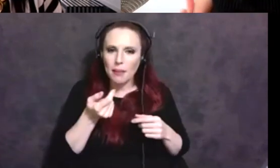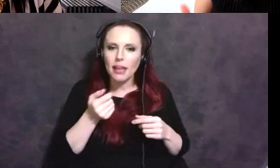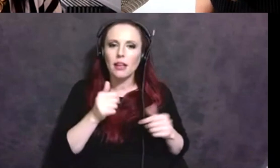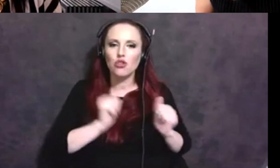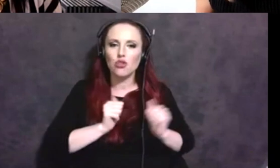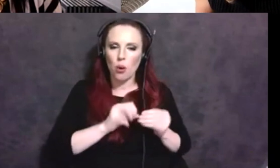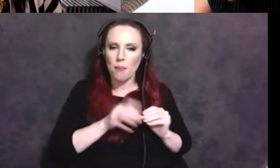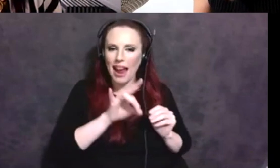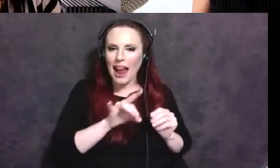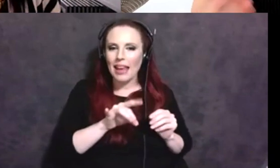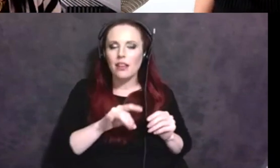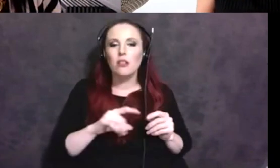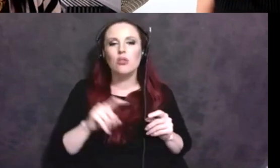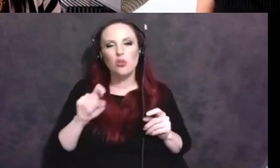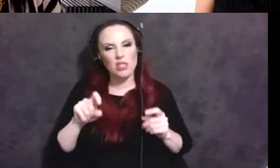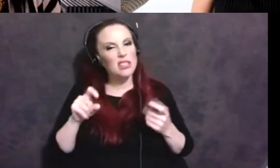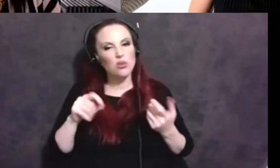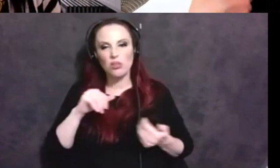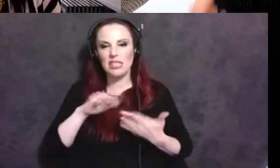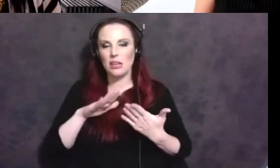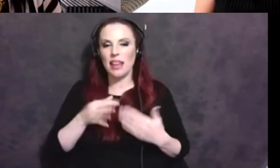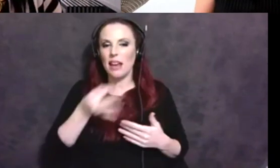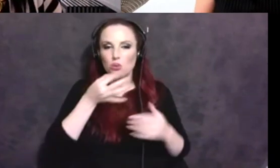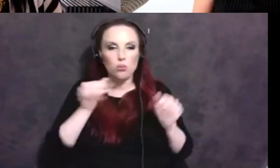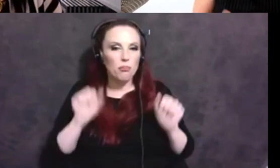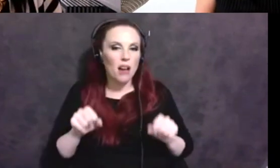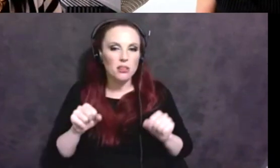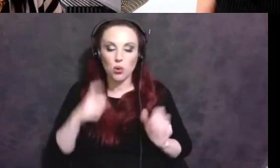with them into the moment. We don't always have that time. Michael talked about that